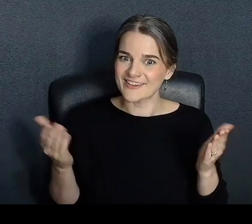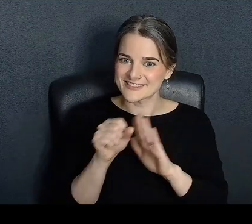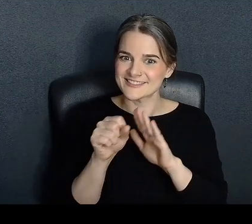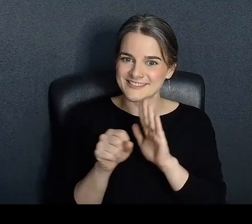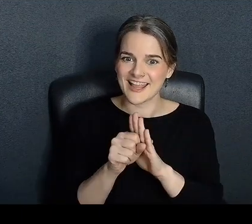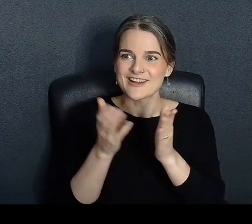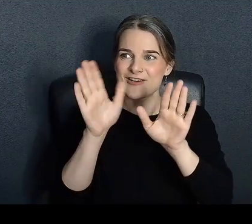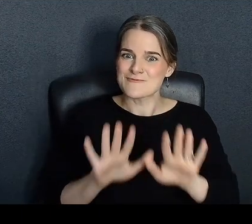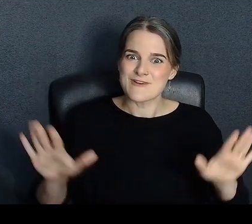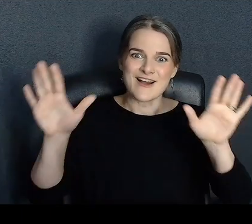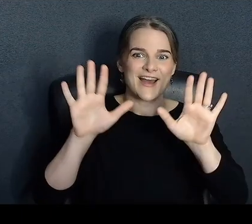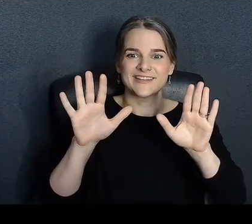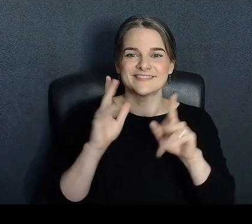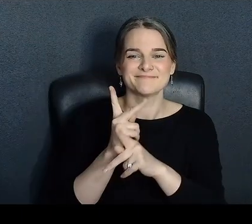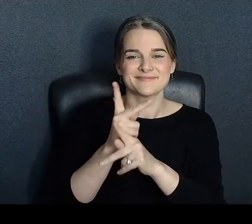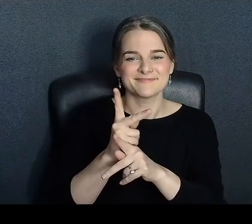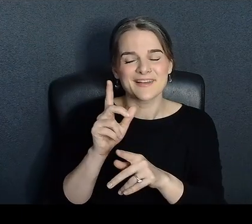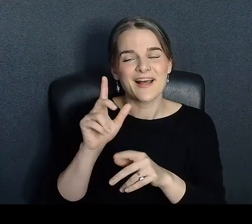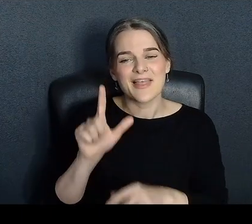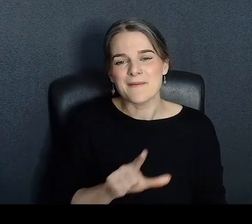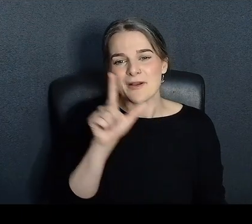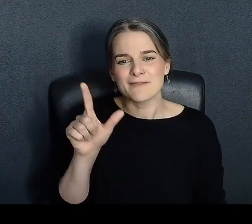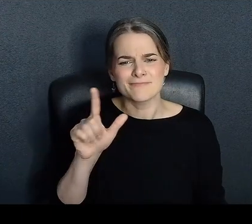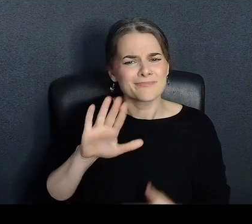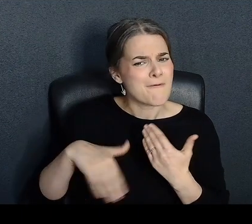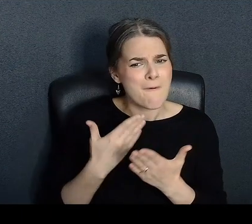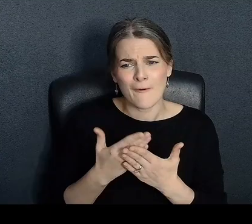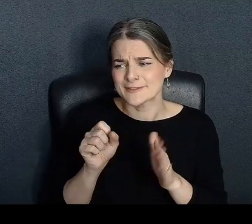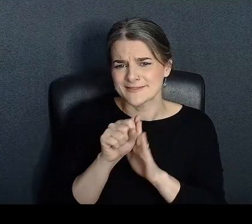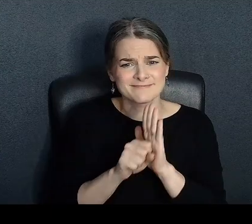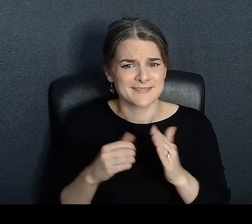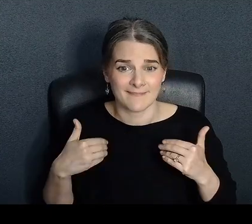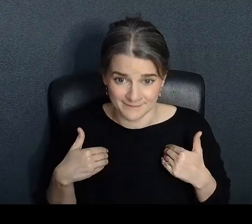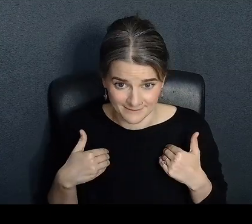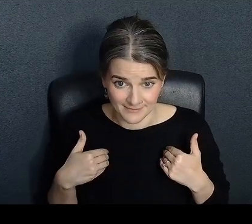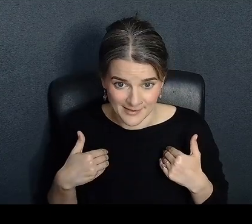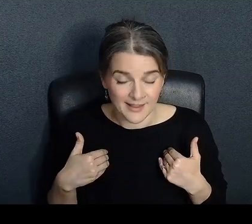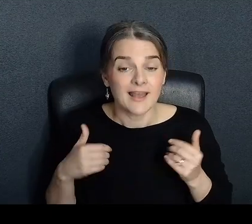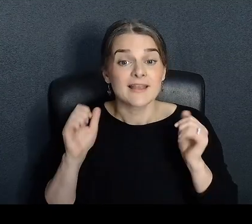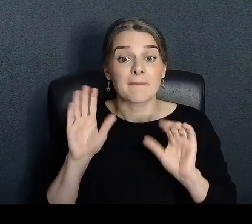And that library can provide you with specialized equipment.